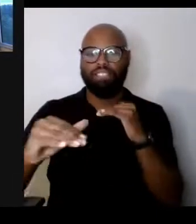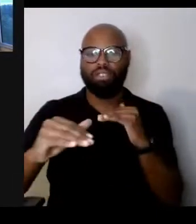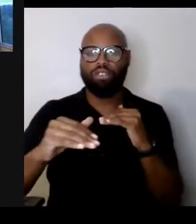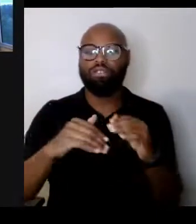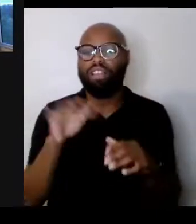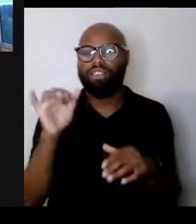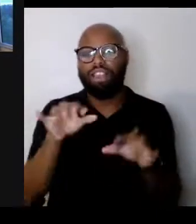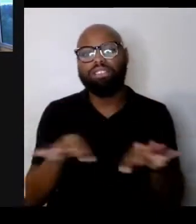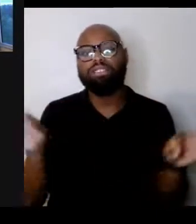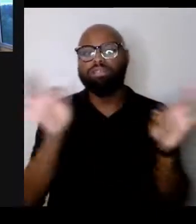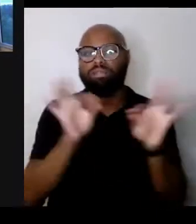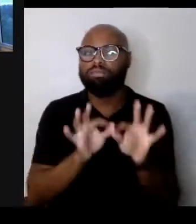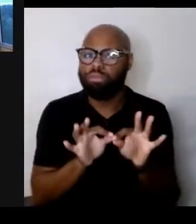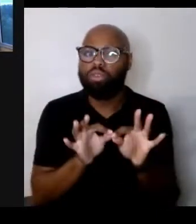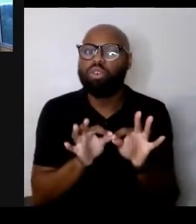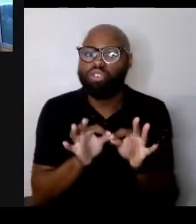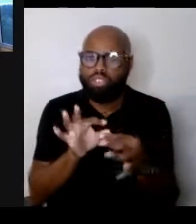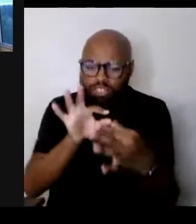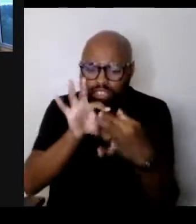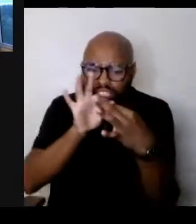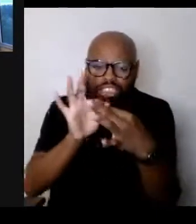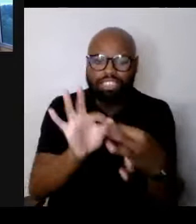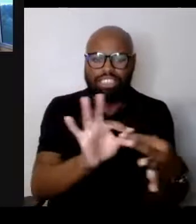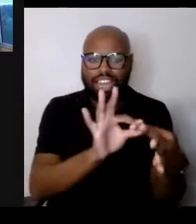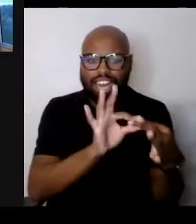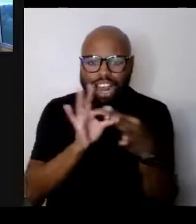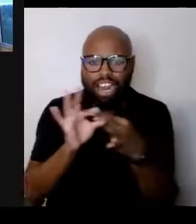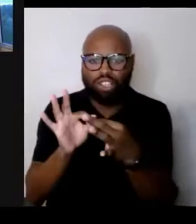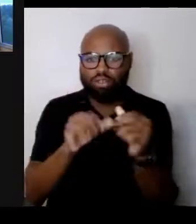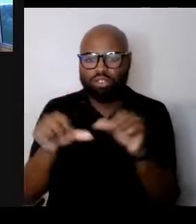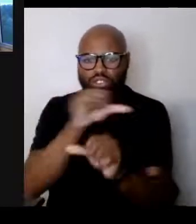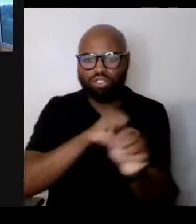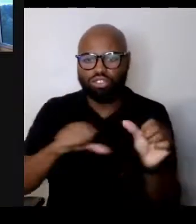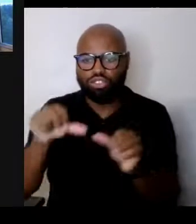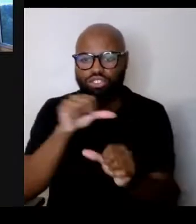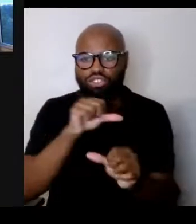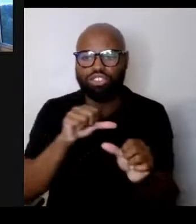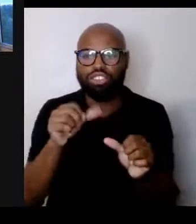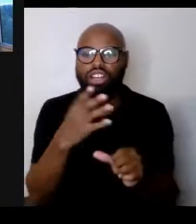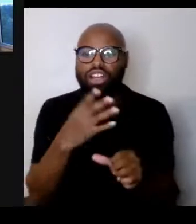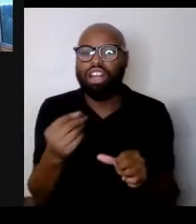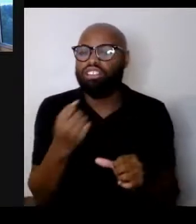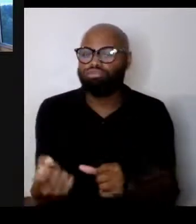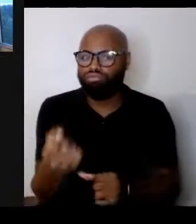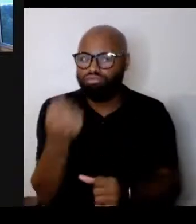to connect each other and understand what someone is facing,